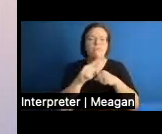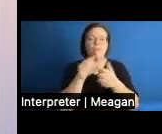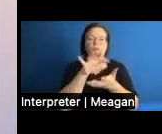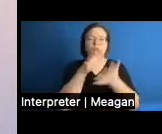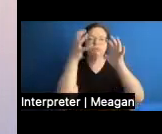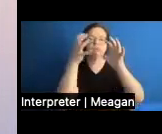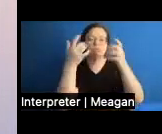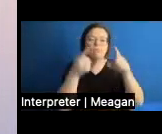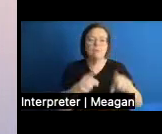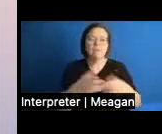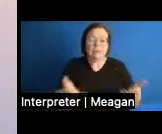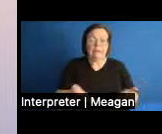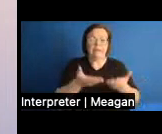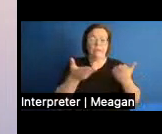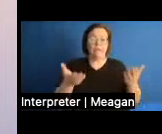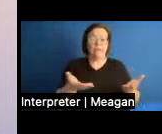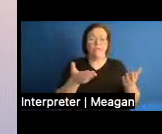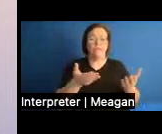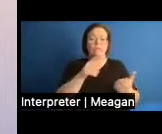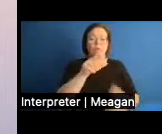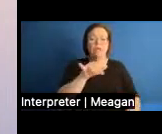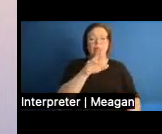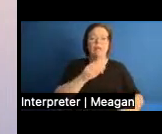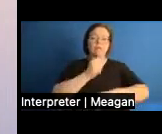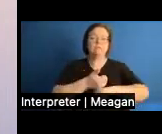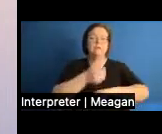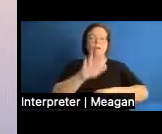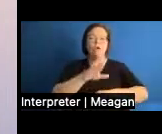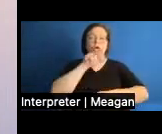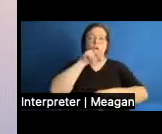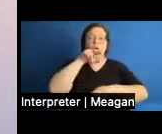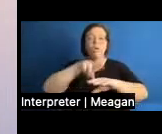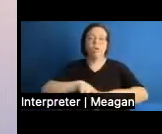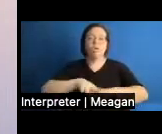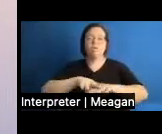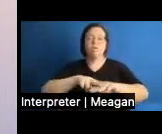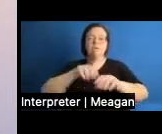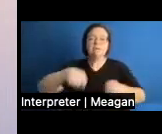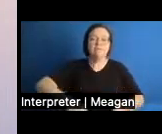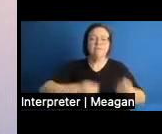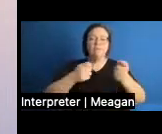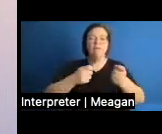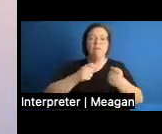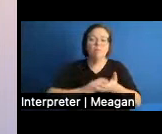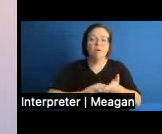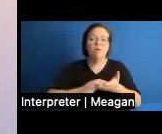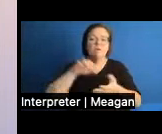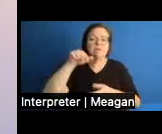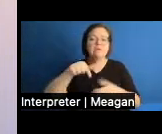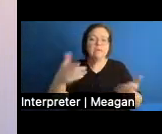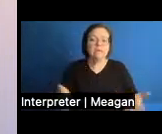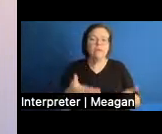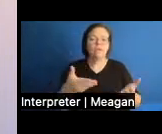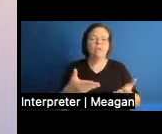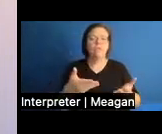In here where Clary set her cart-tongue down (and dug, and brailled). In here where Tynan breathed.